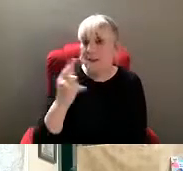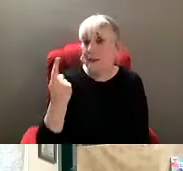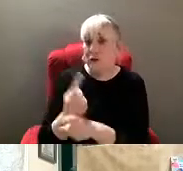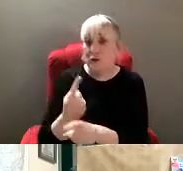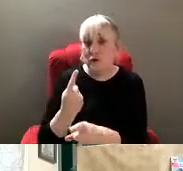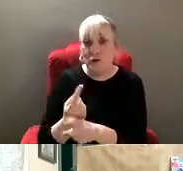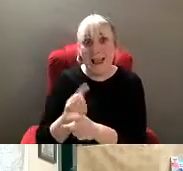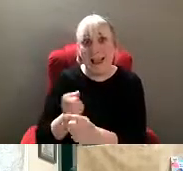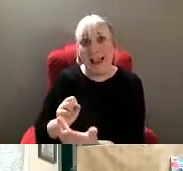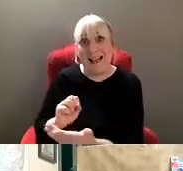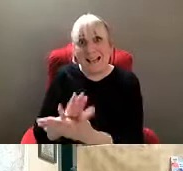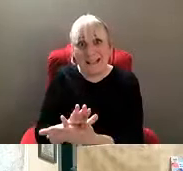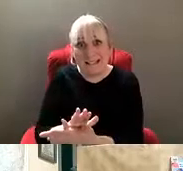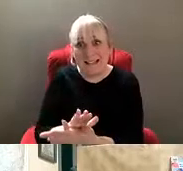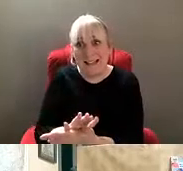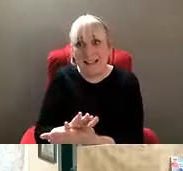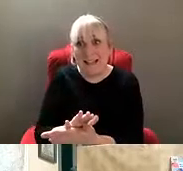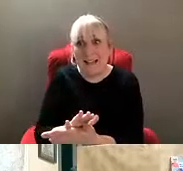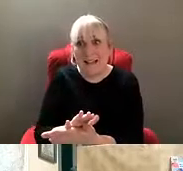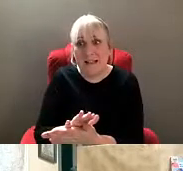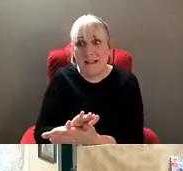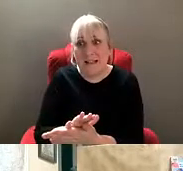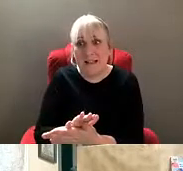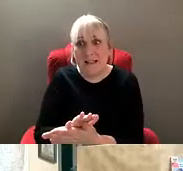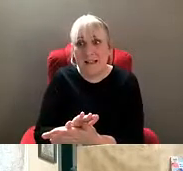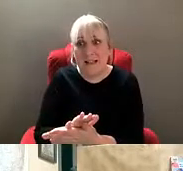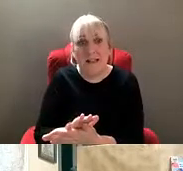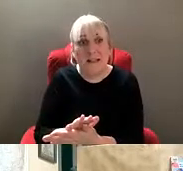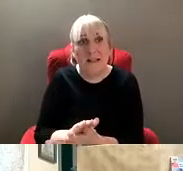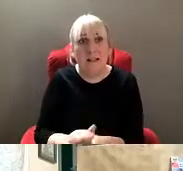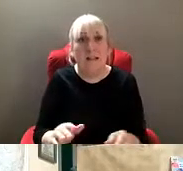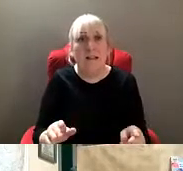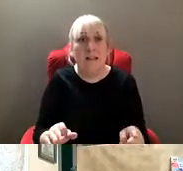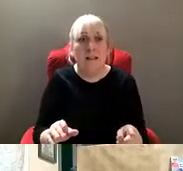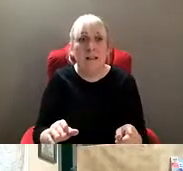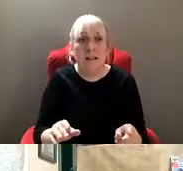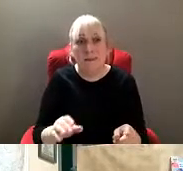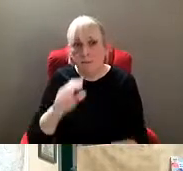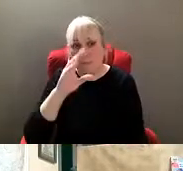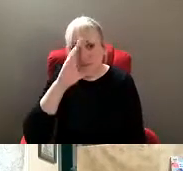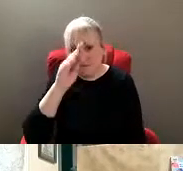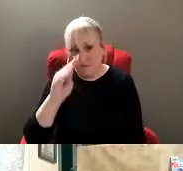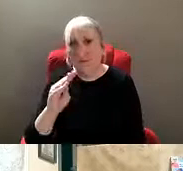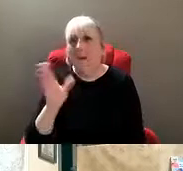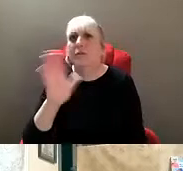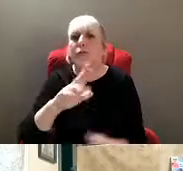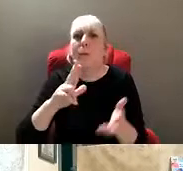i want to read it for everybody so that you guys know and it's from nick because uh next